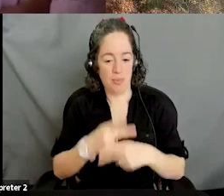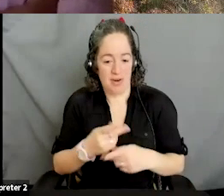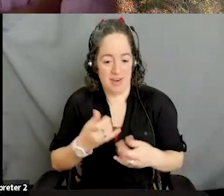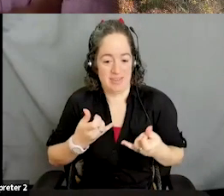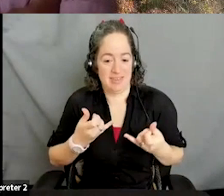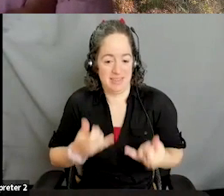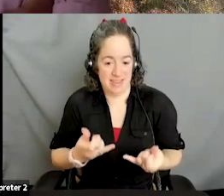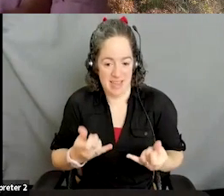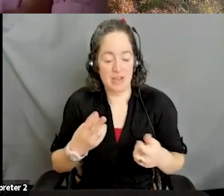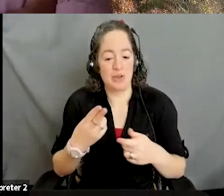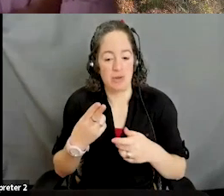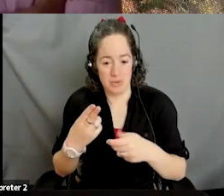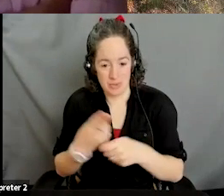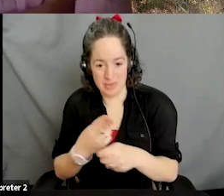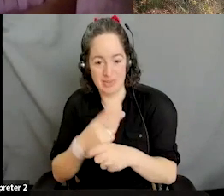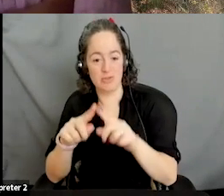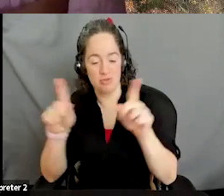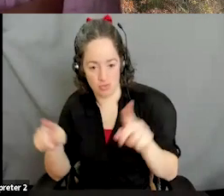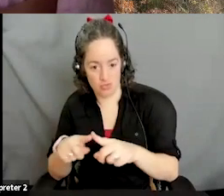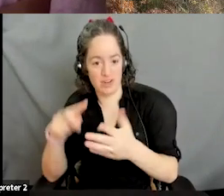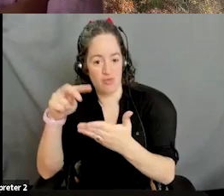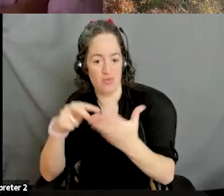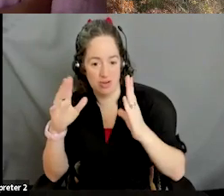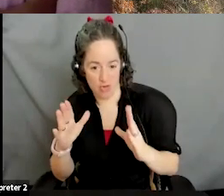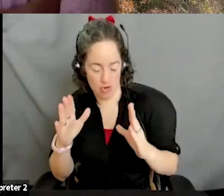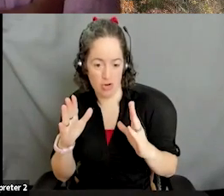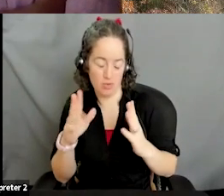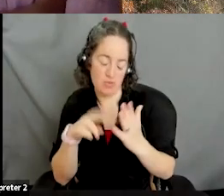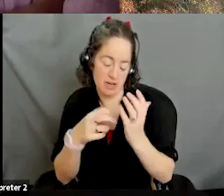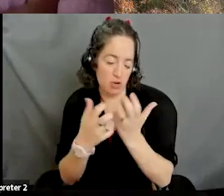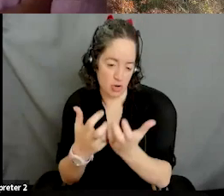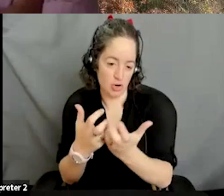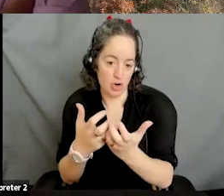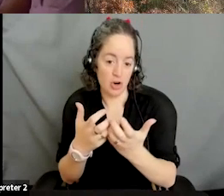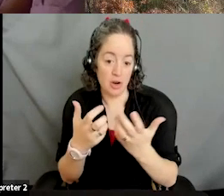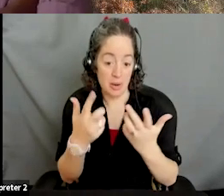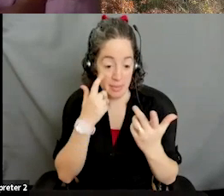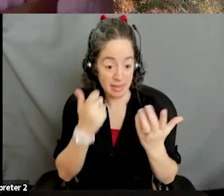with a screen reader, like what you're saying, because maybe that will be the tipping point that makes people realize,